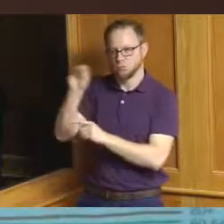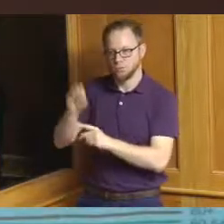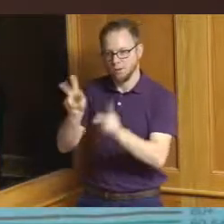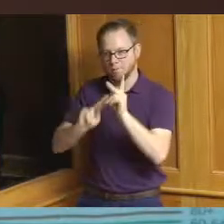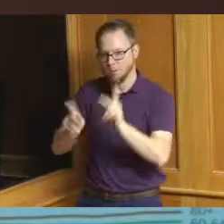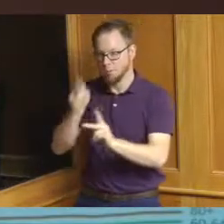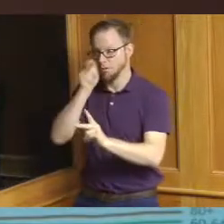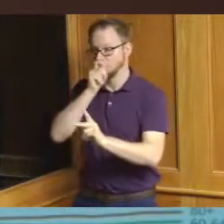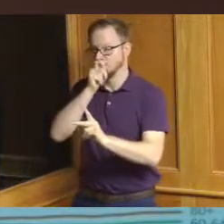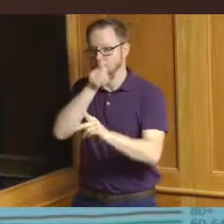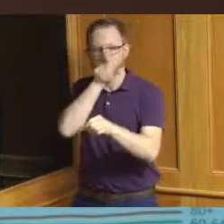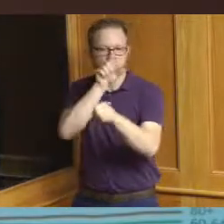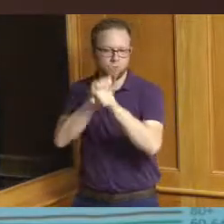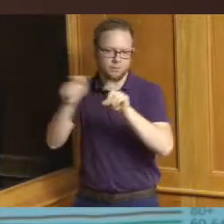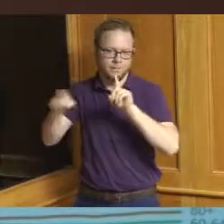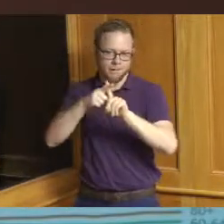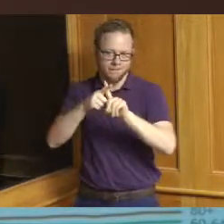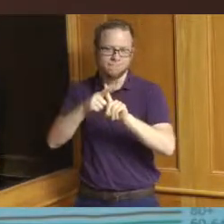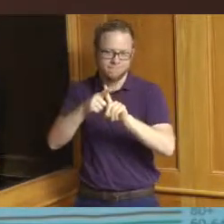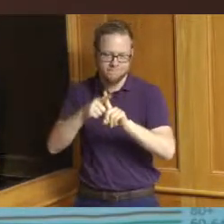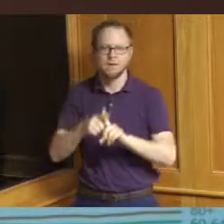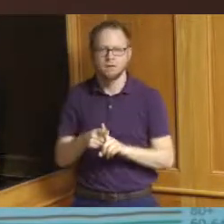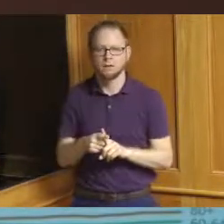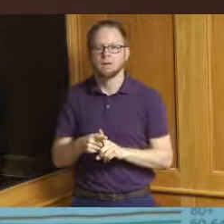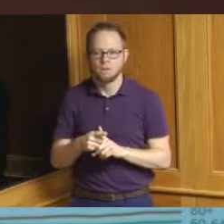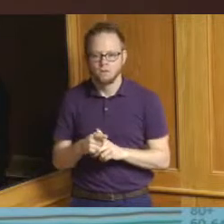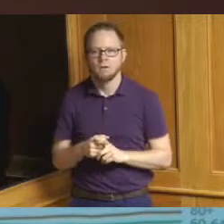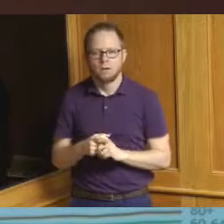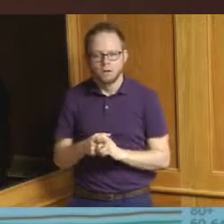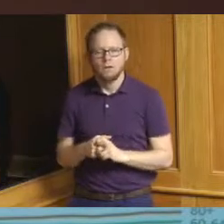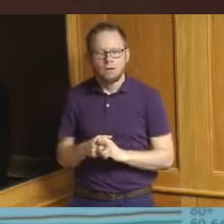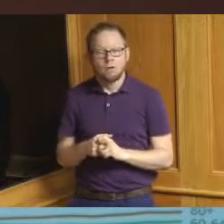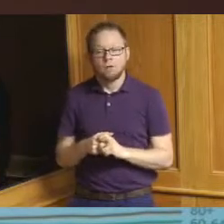we continue to have a lot of activity within our Covid vaccination clinics